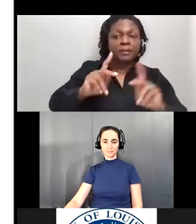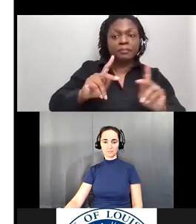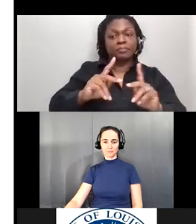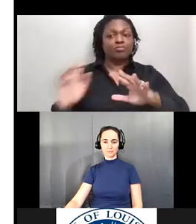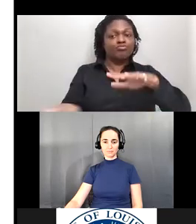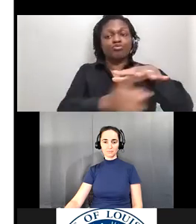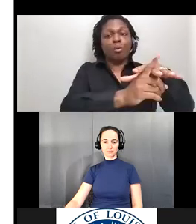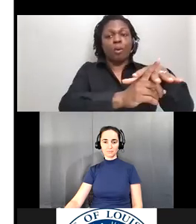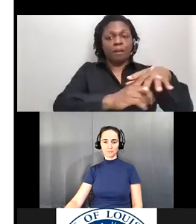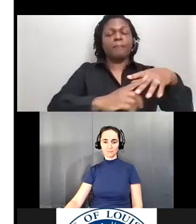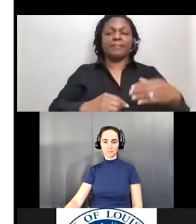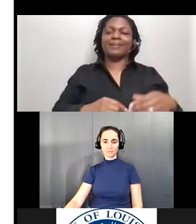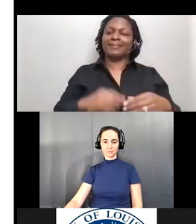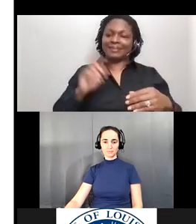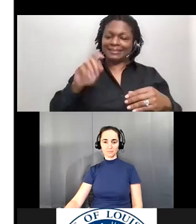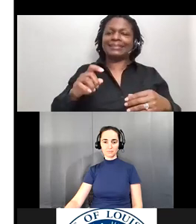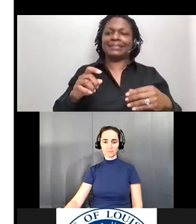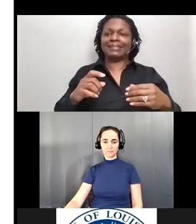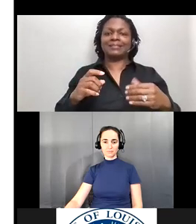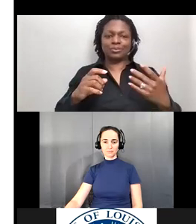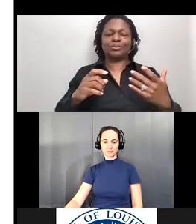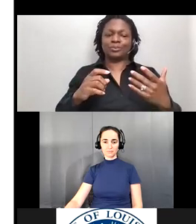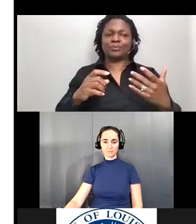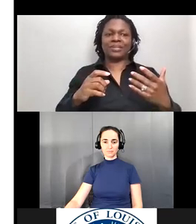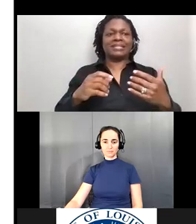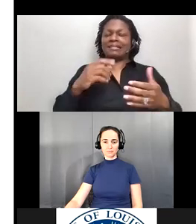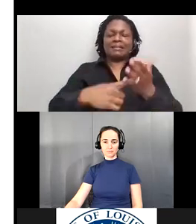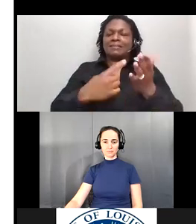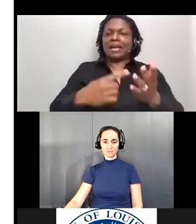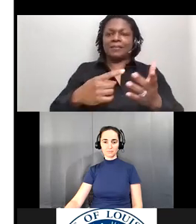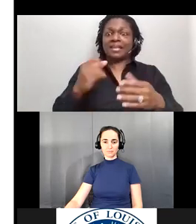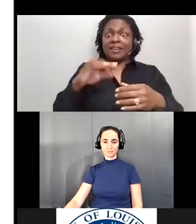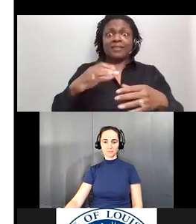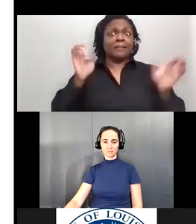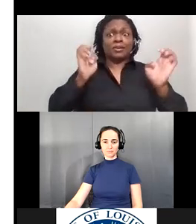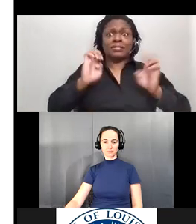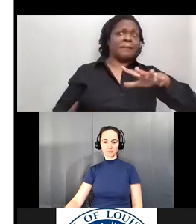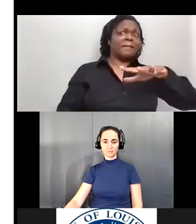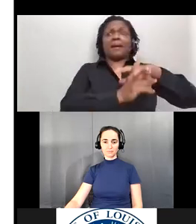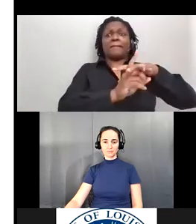15:52:06 You're thinking clearly you have time to slow down and get your thoughts on paper. 15:52:23 That is a great time to do it when